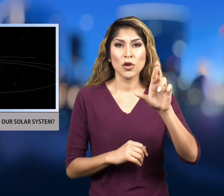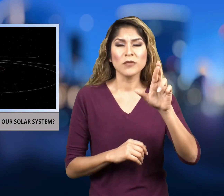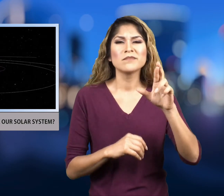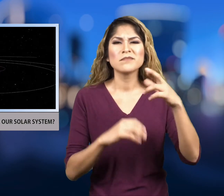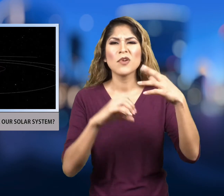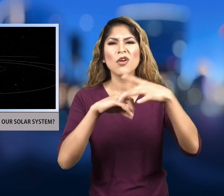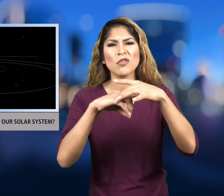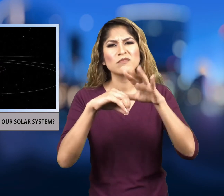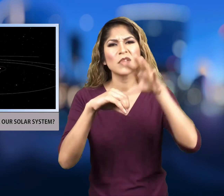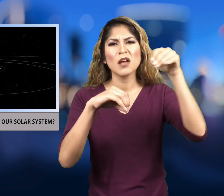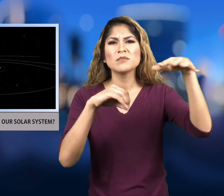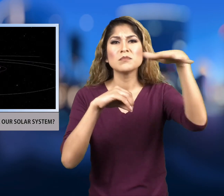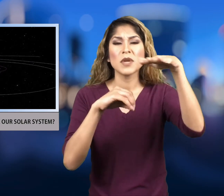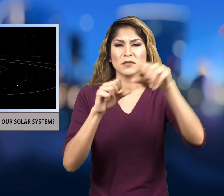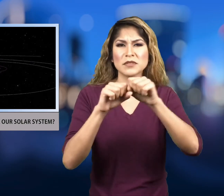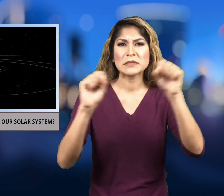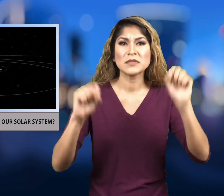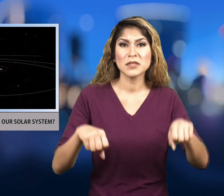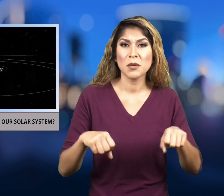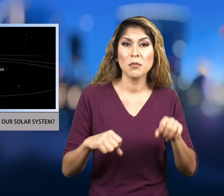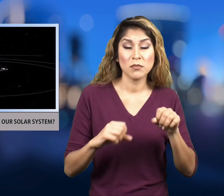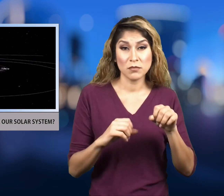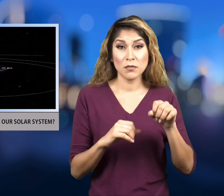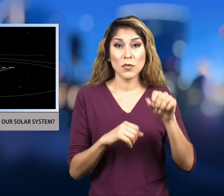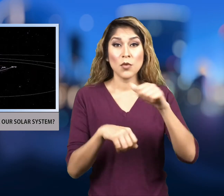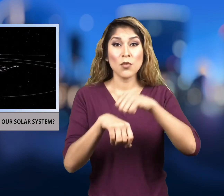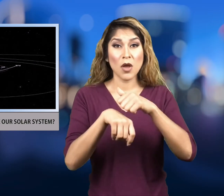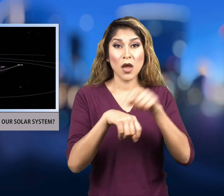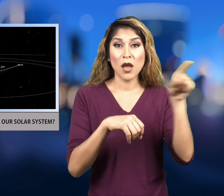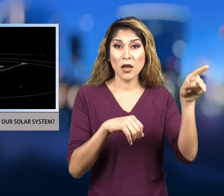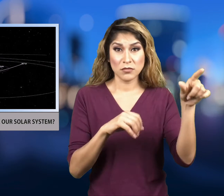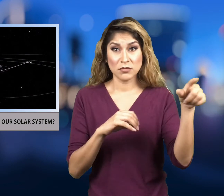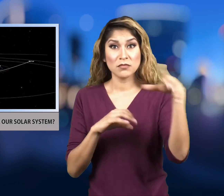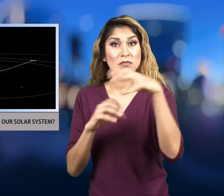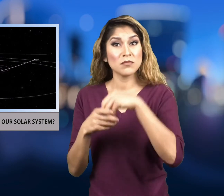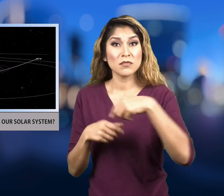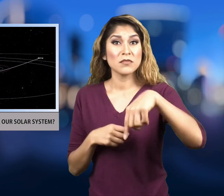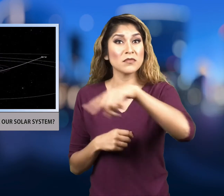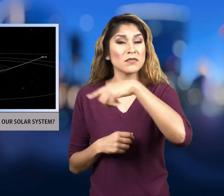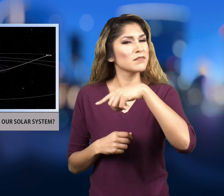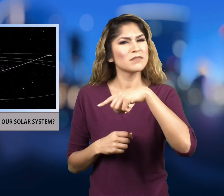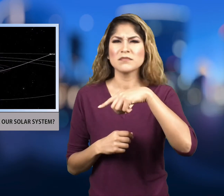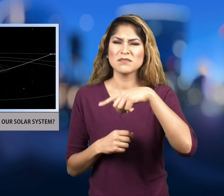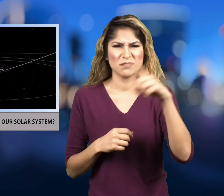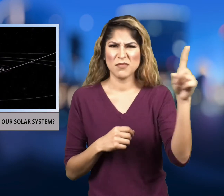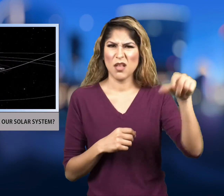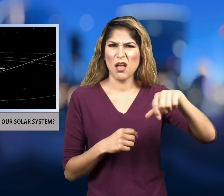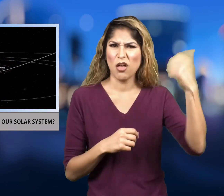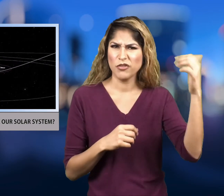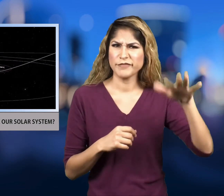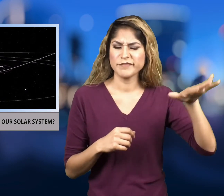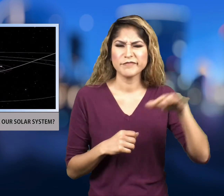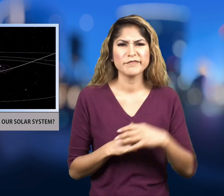from outside our solar system.